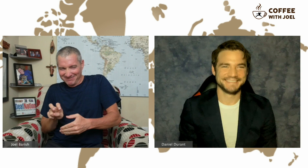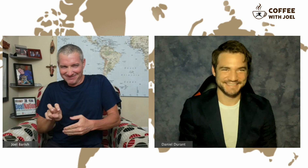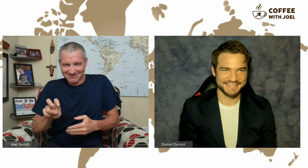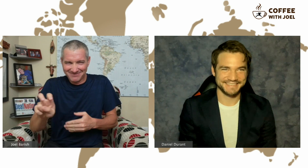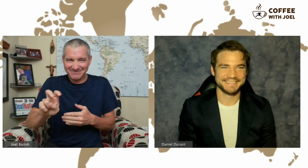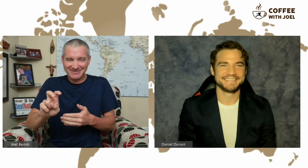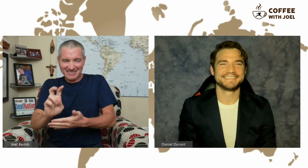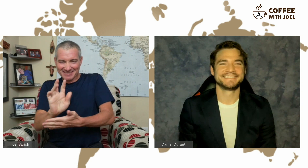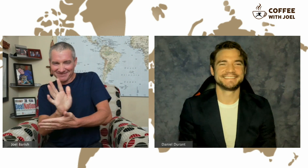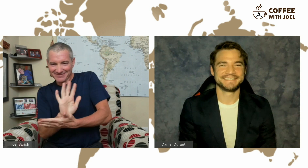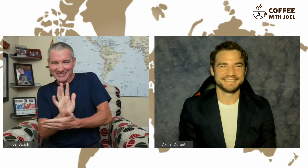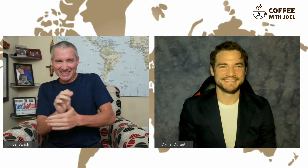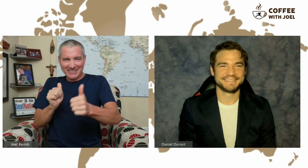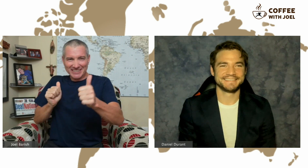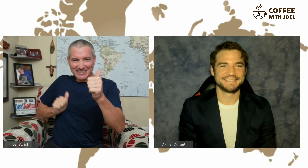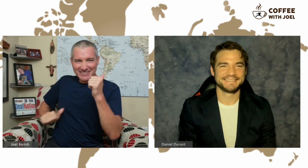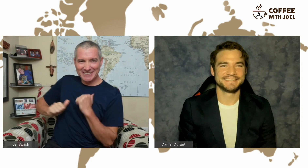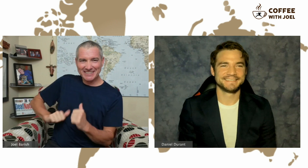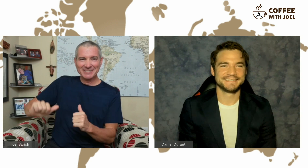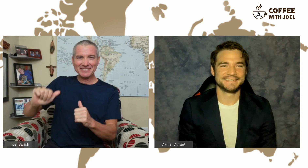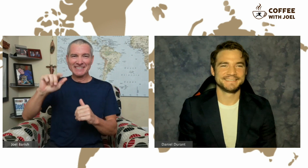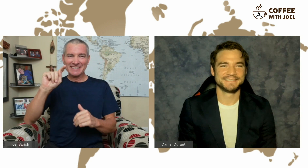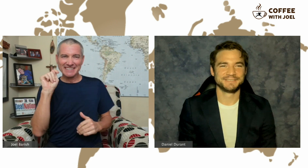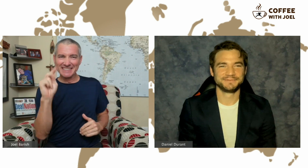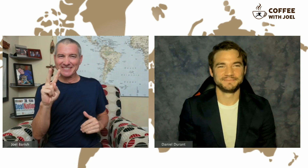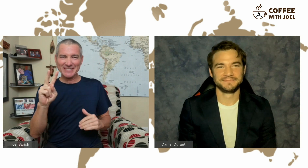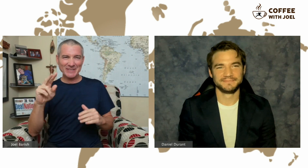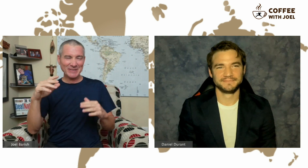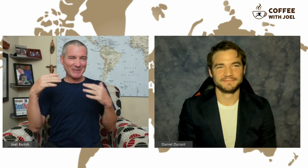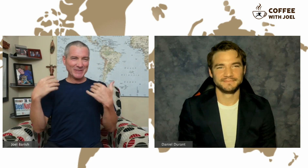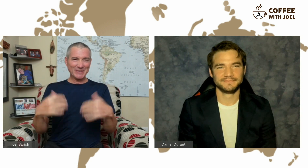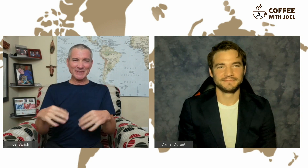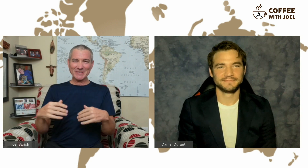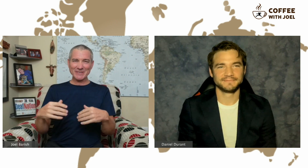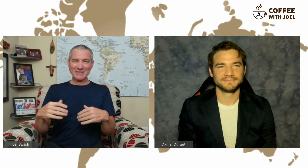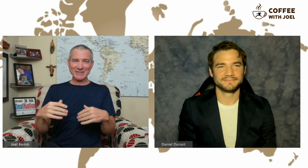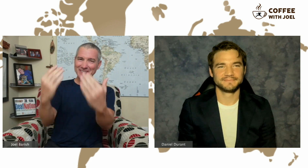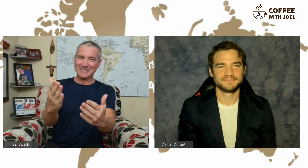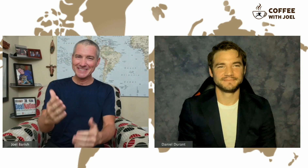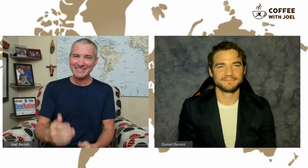You’ve been through the film, theatre, and TV industries… Wow!